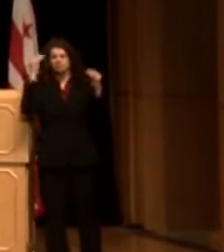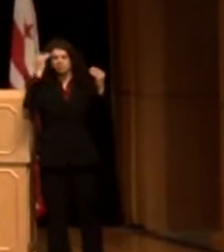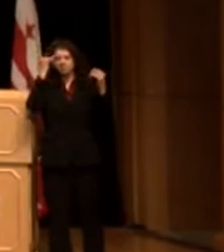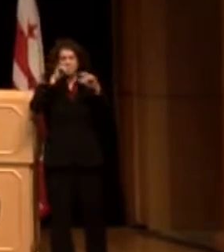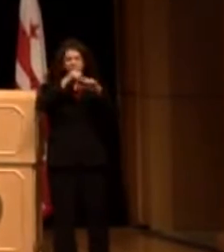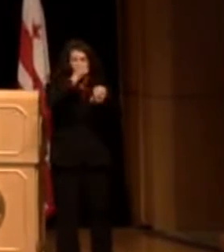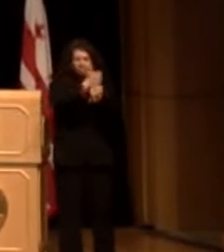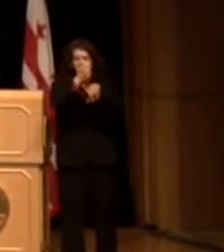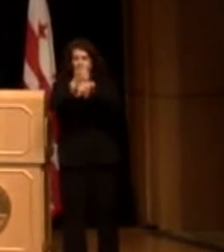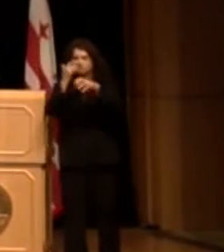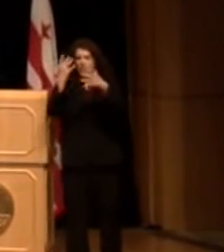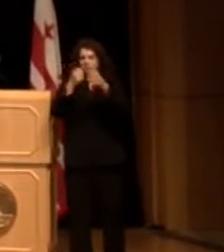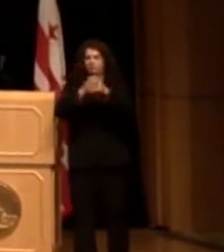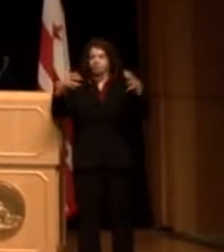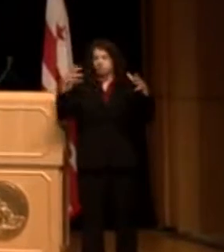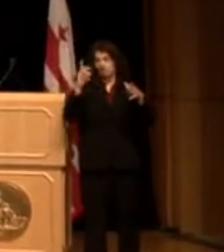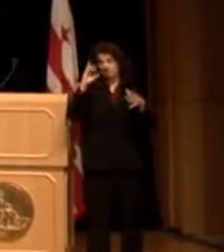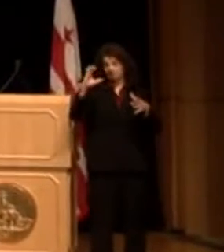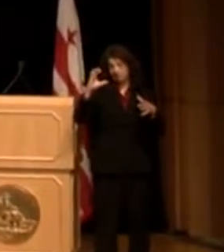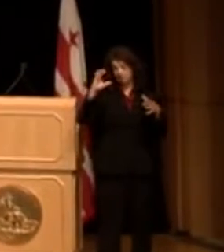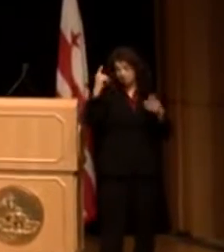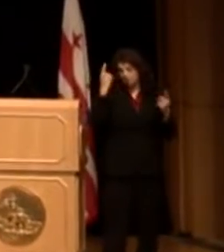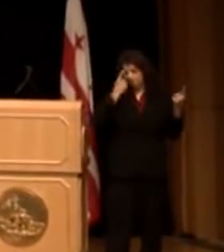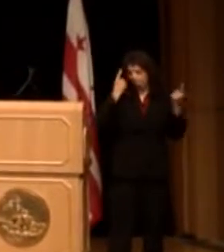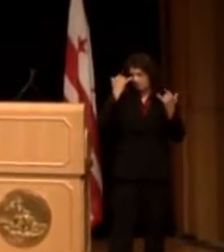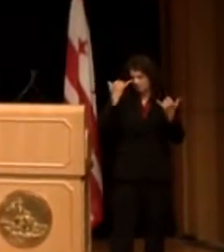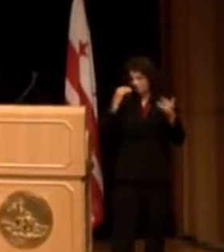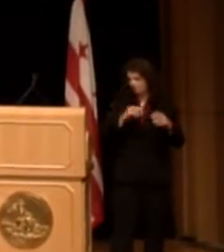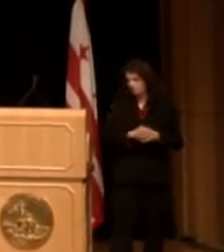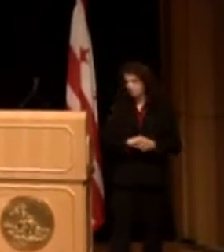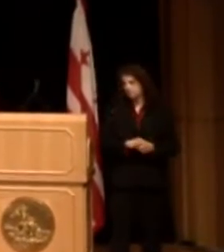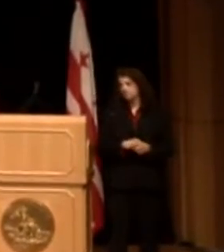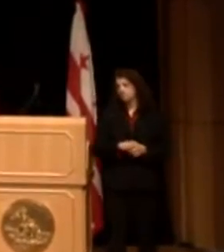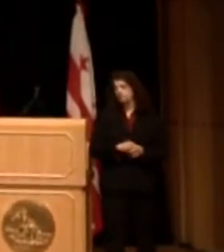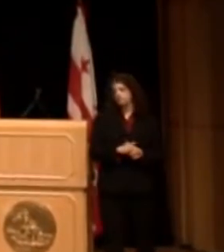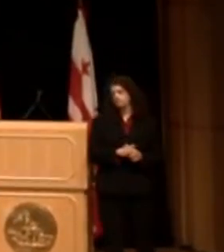THE STRENGTH AGAIN OF WHAT WE HAVE IN WASHINGTON, D.C.